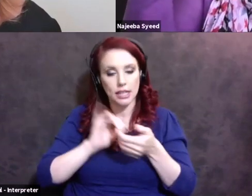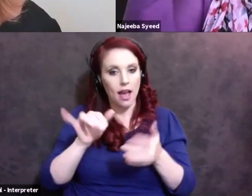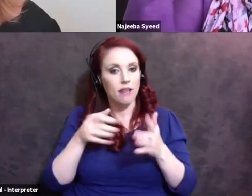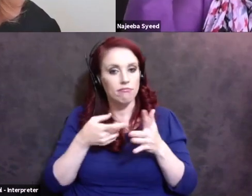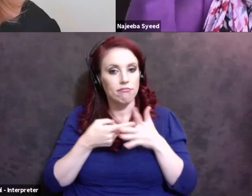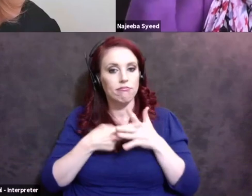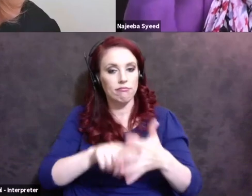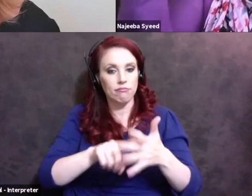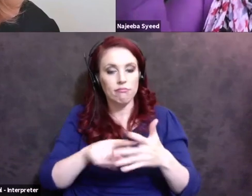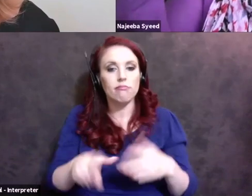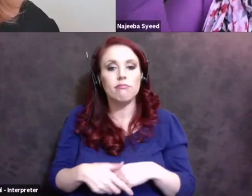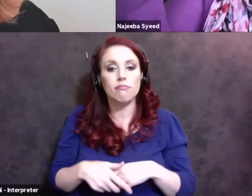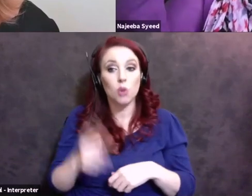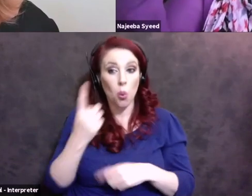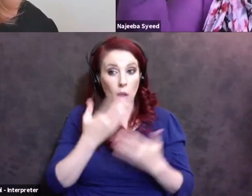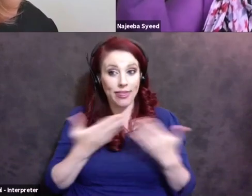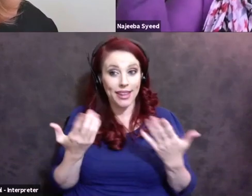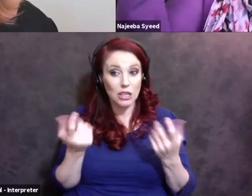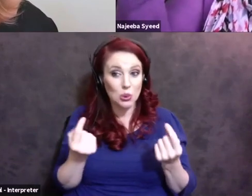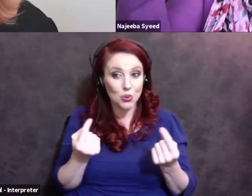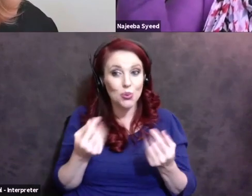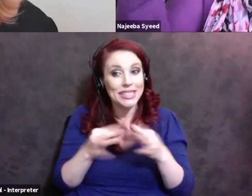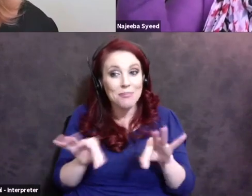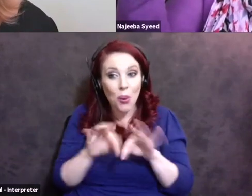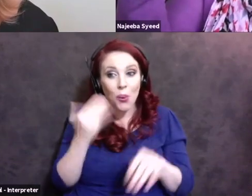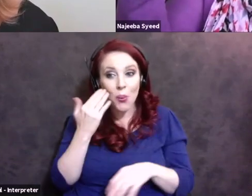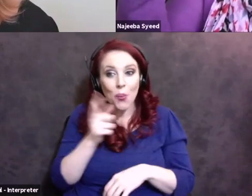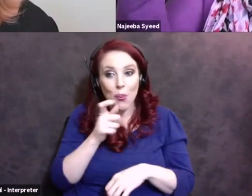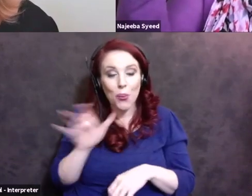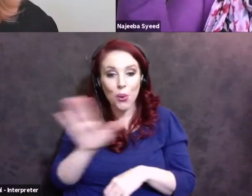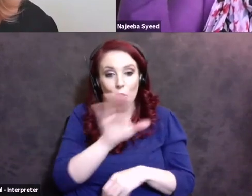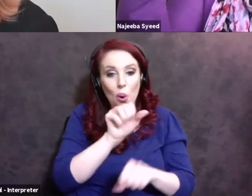It is important to know who is in your workplace but one thing you can do is many of these